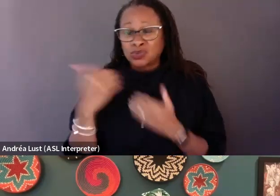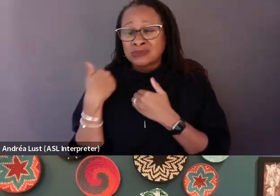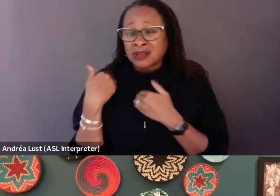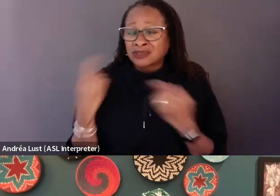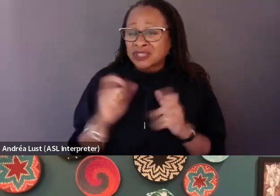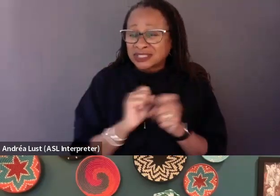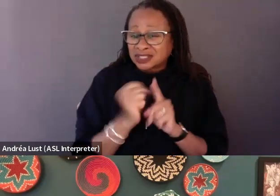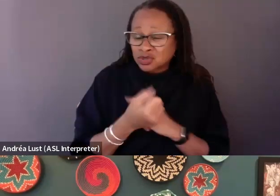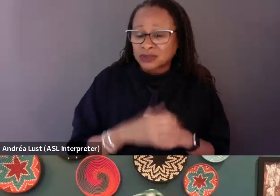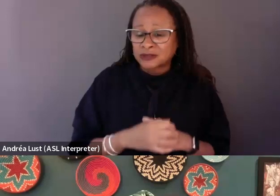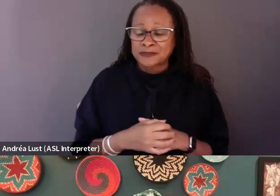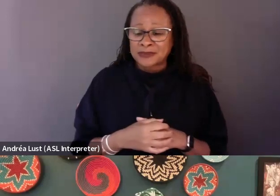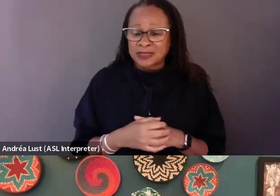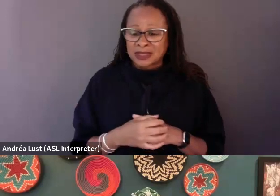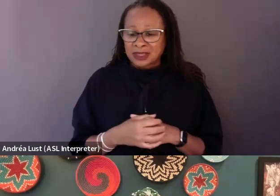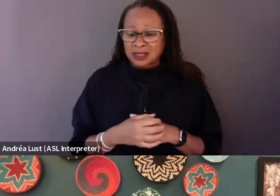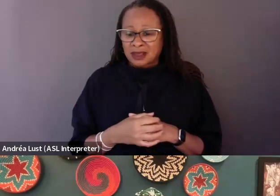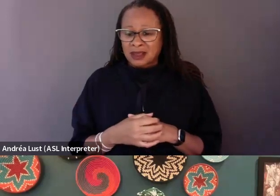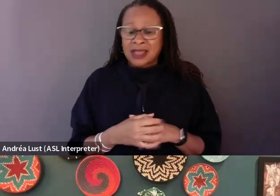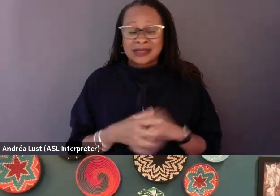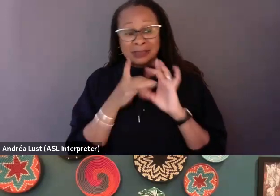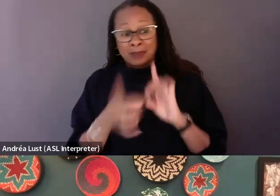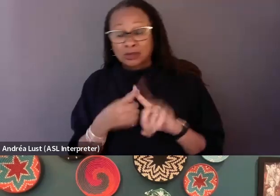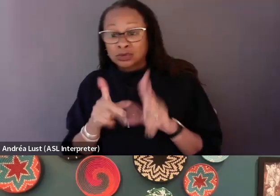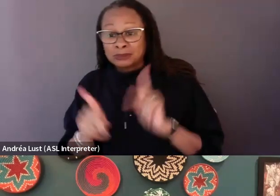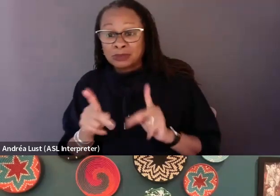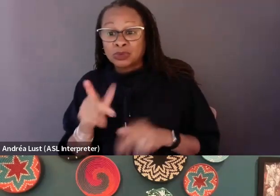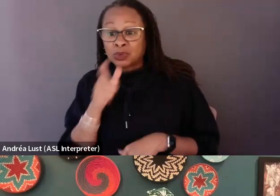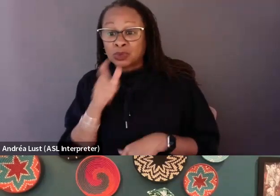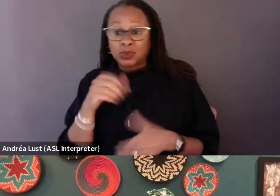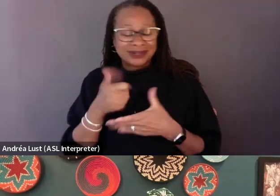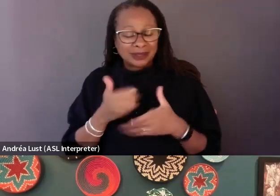This burden, does it have to belong to the people who are anyway the most marginalized,